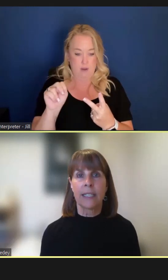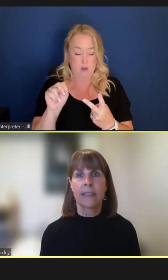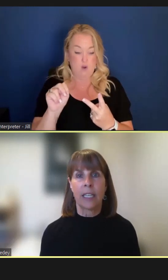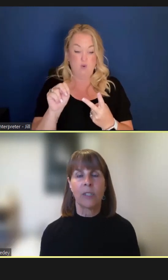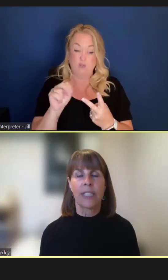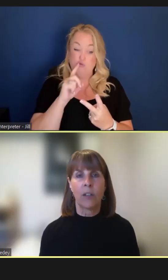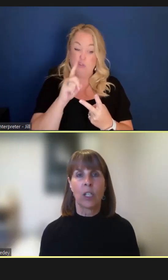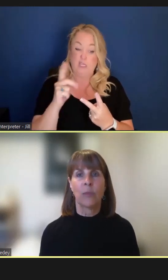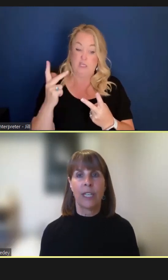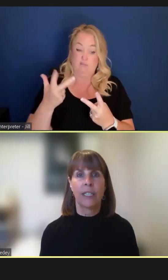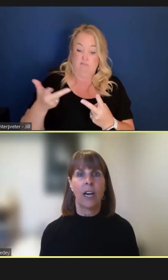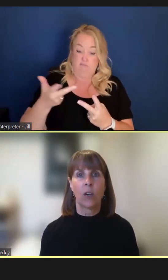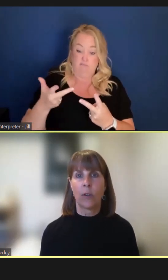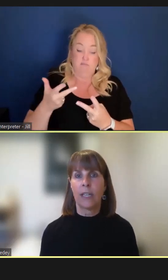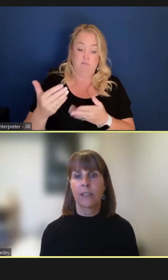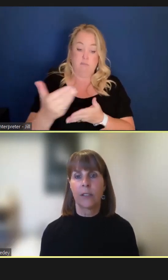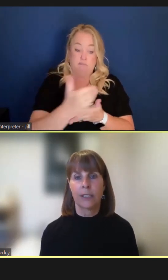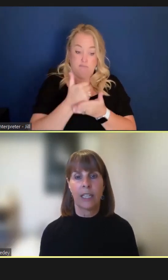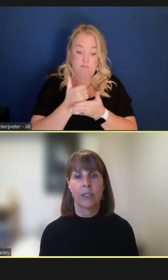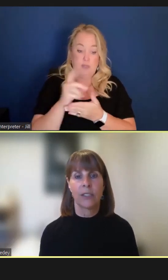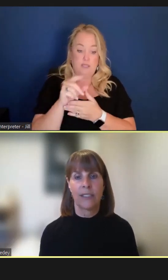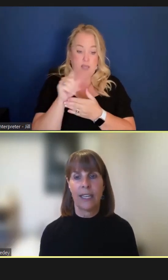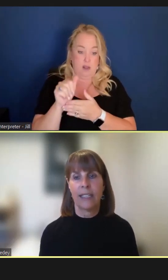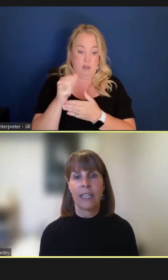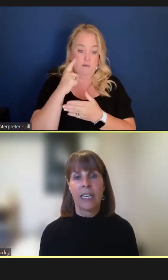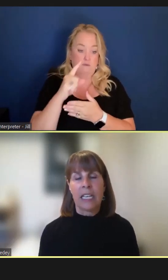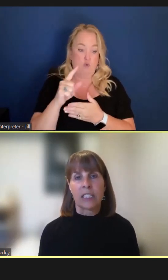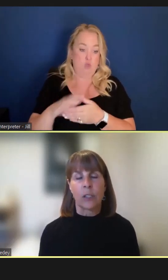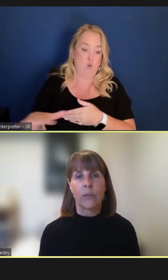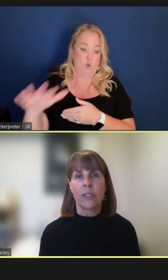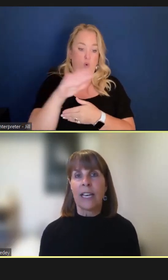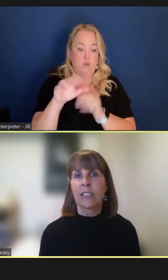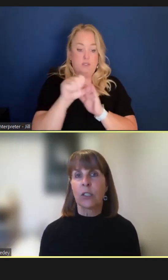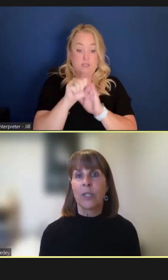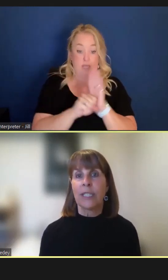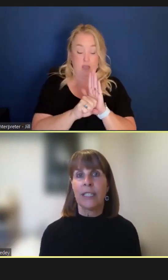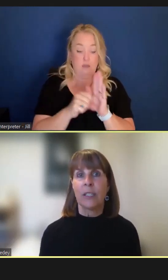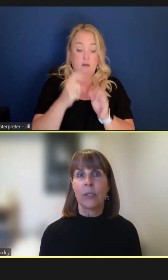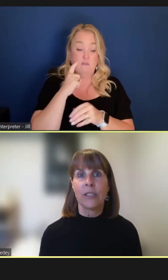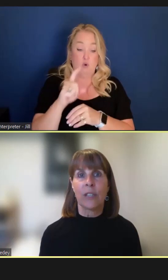language outcome data across our entire state so for the last 28 years I've had